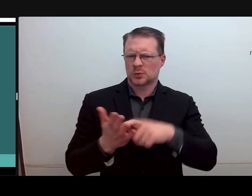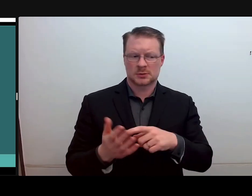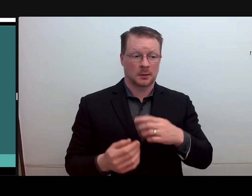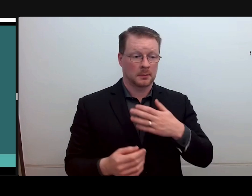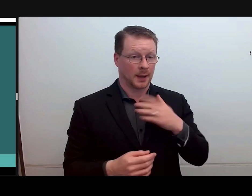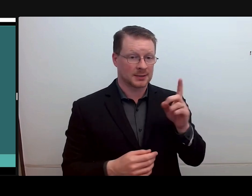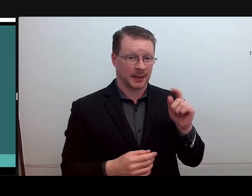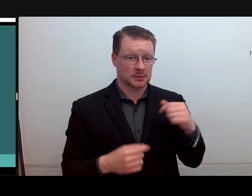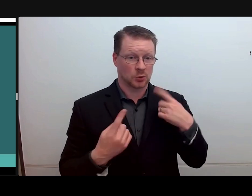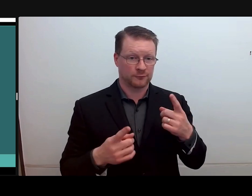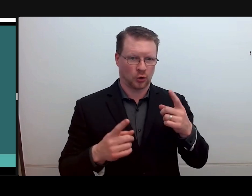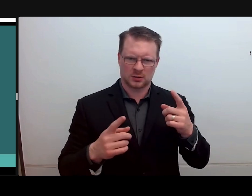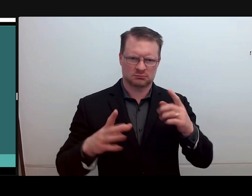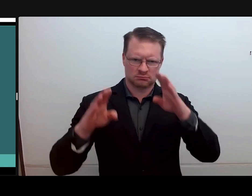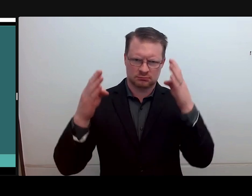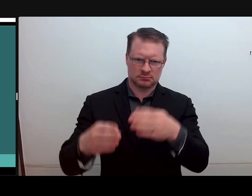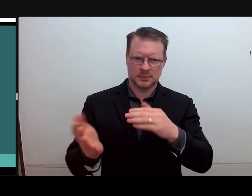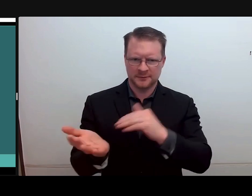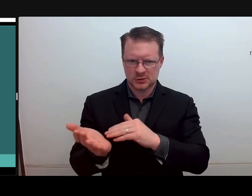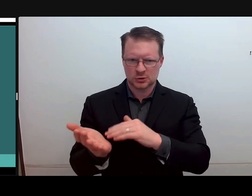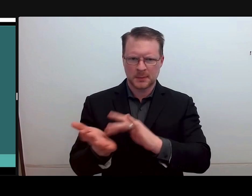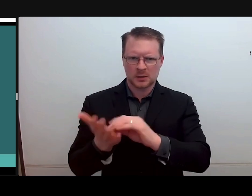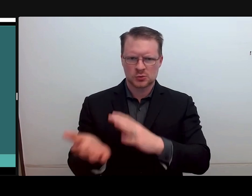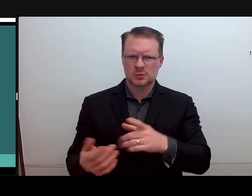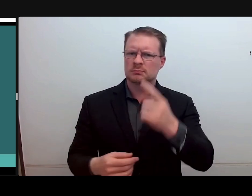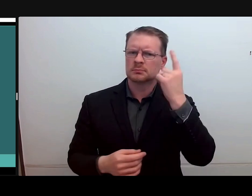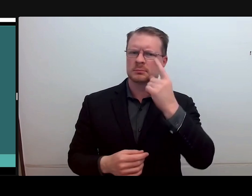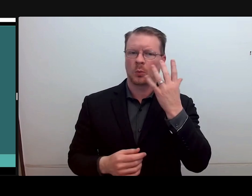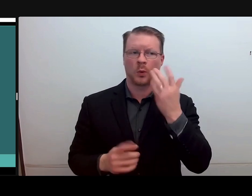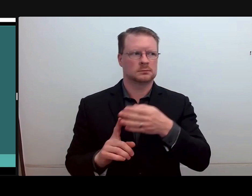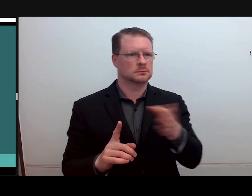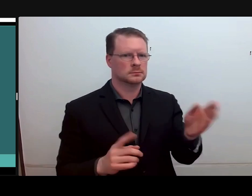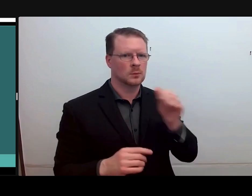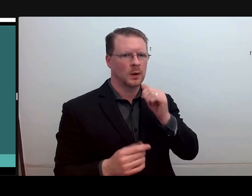Maybe you noticed my data so far have strongly focused on physicians and med students.